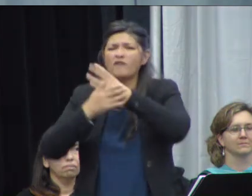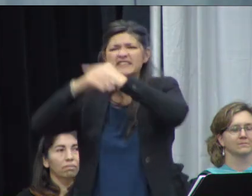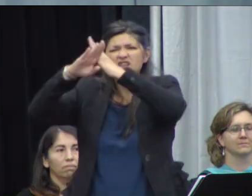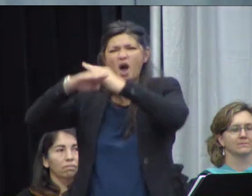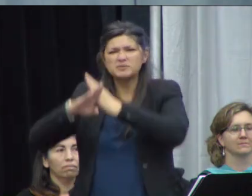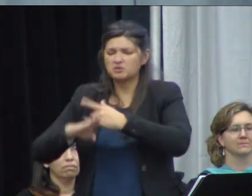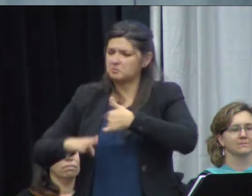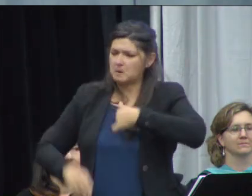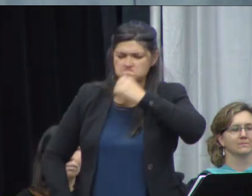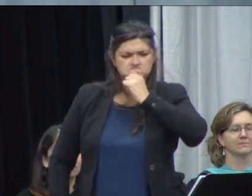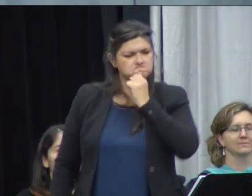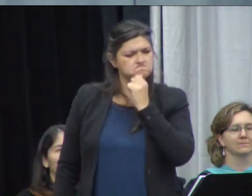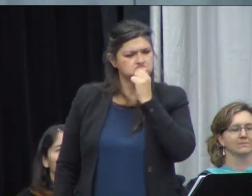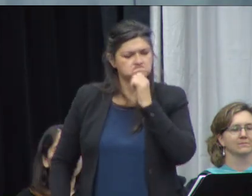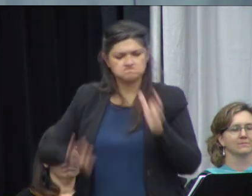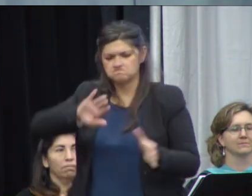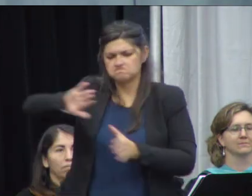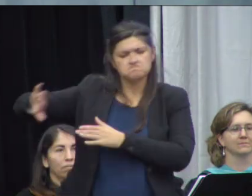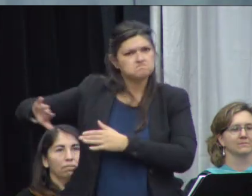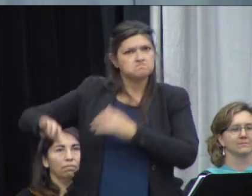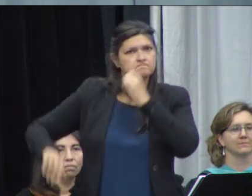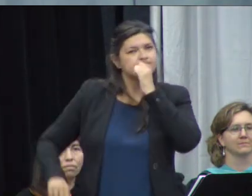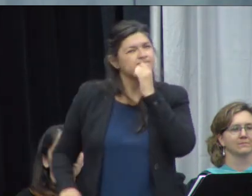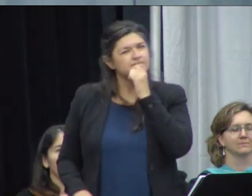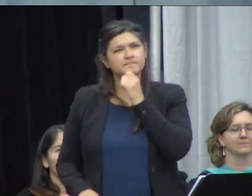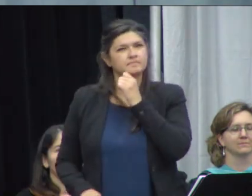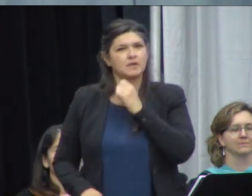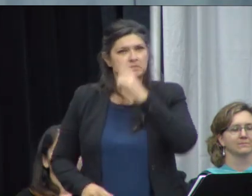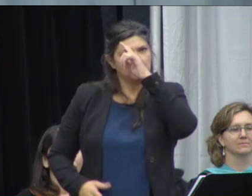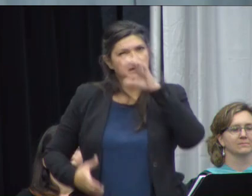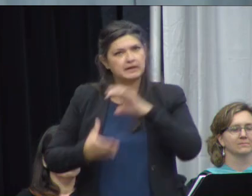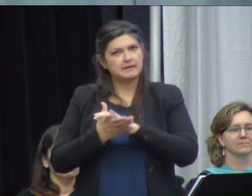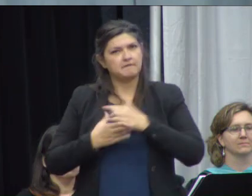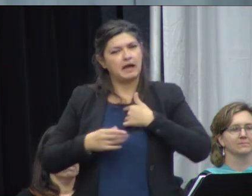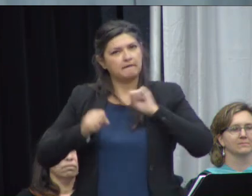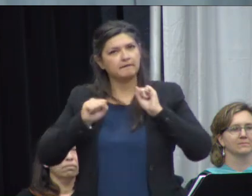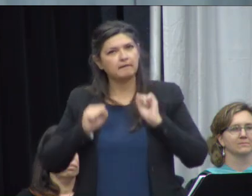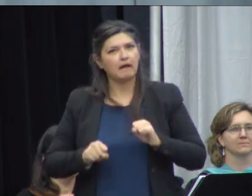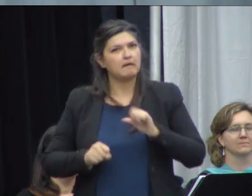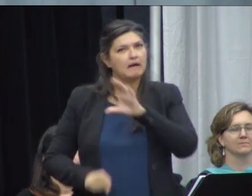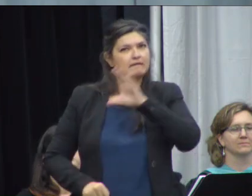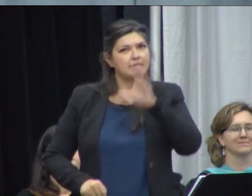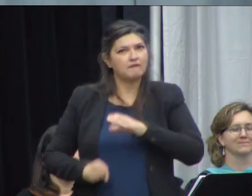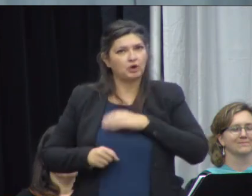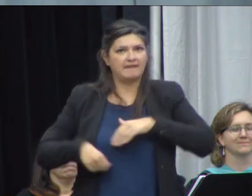I believed in myself, and never gave up. I also had a bunch of crying sessions, but we don't talk about that.